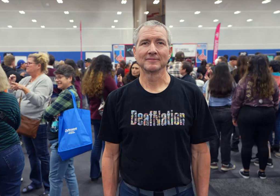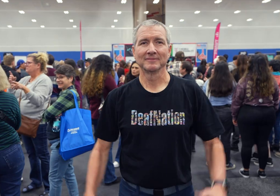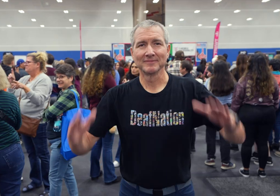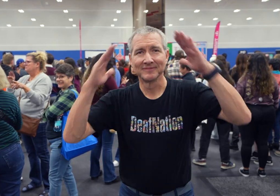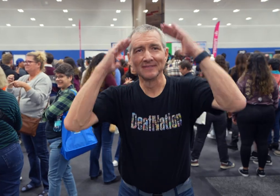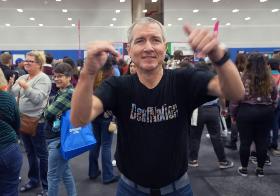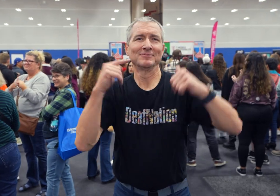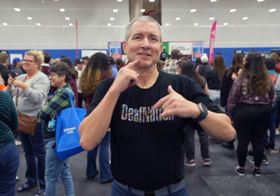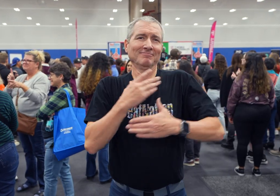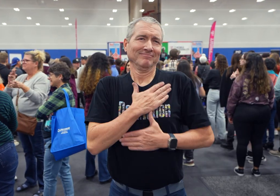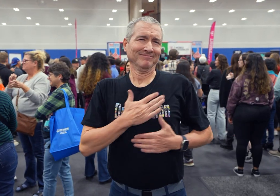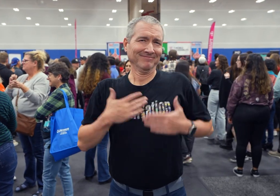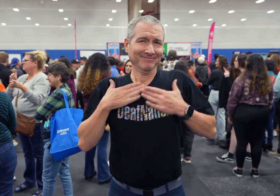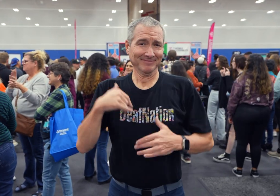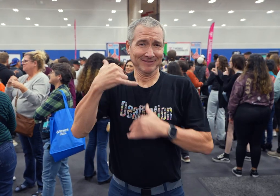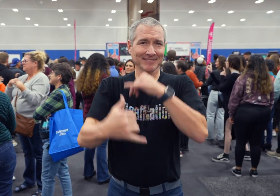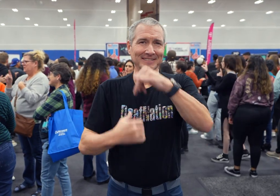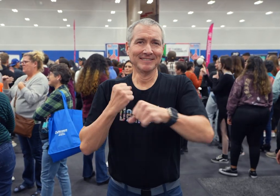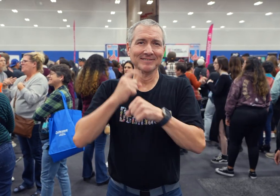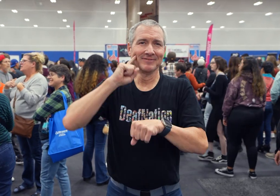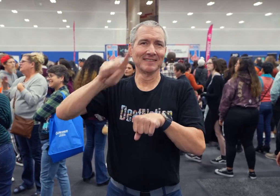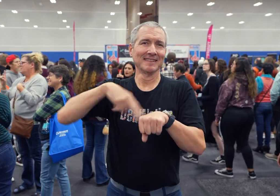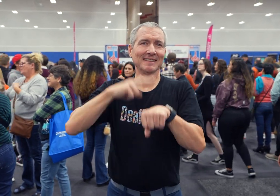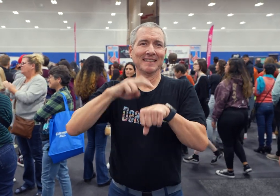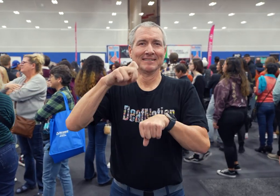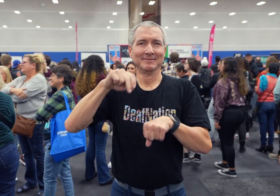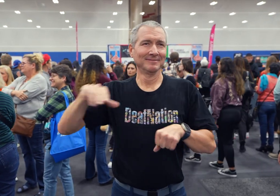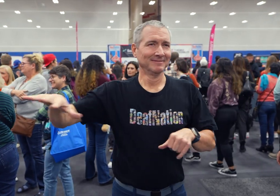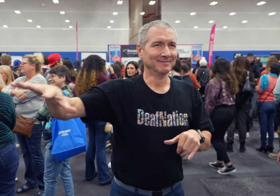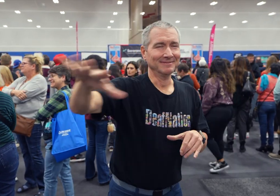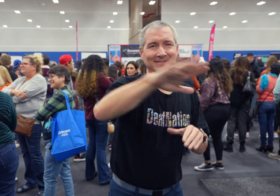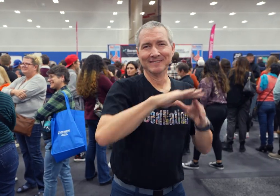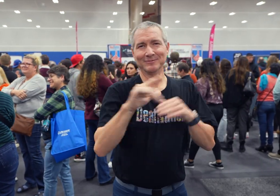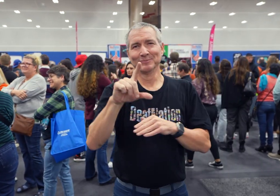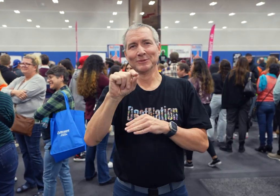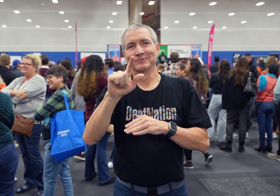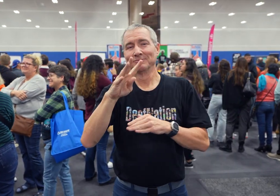Hello! I'm so pleased about this year's 2024 DeafNation Expo.